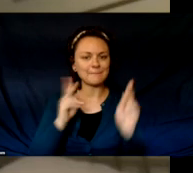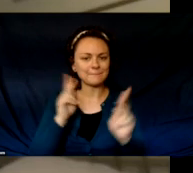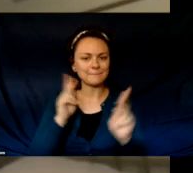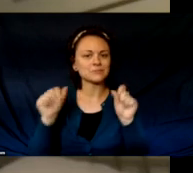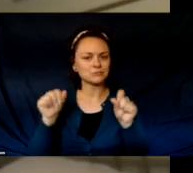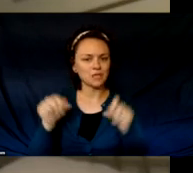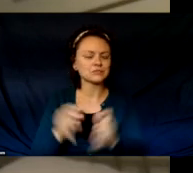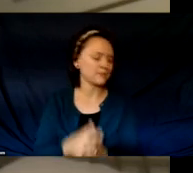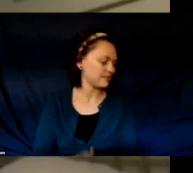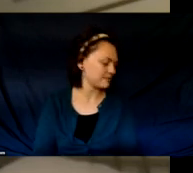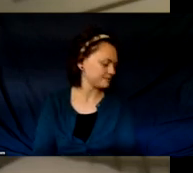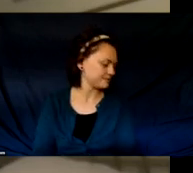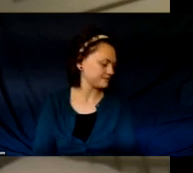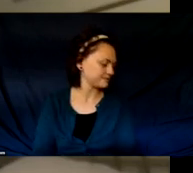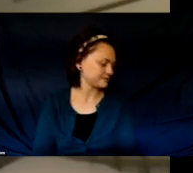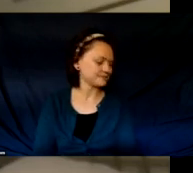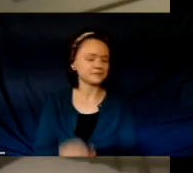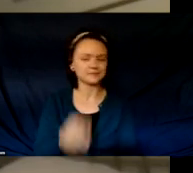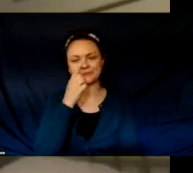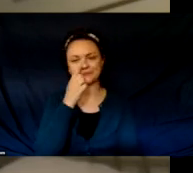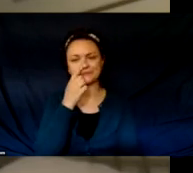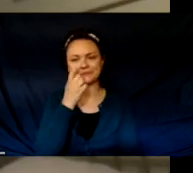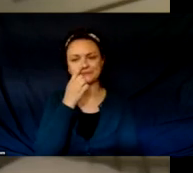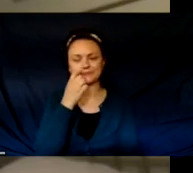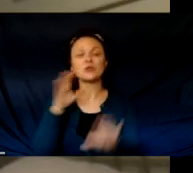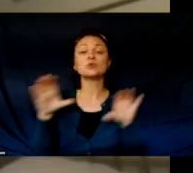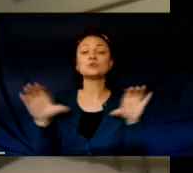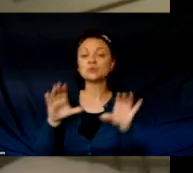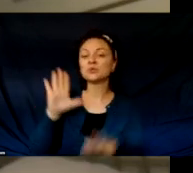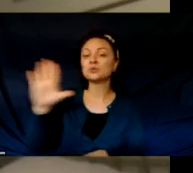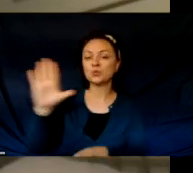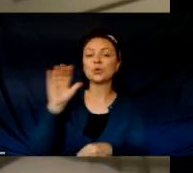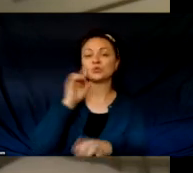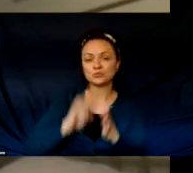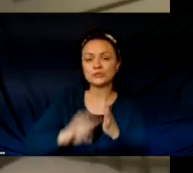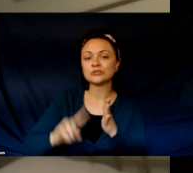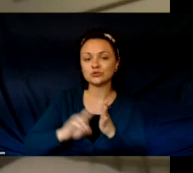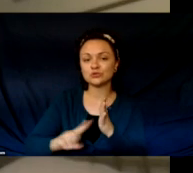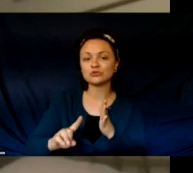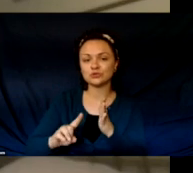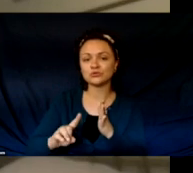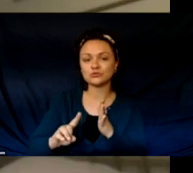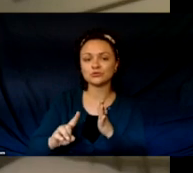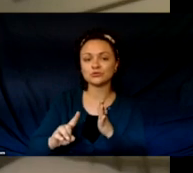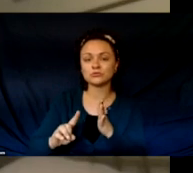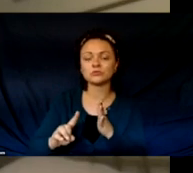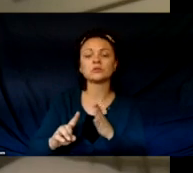Do your research. Know the community organizations that are out there.